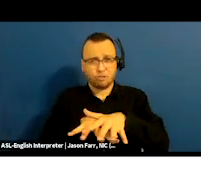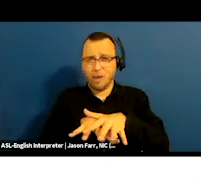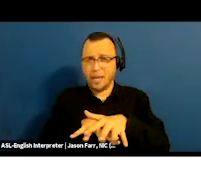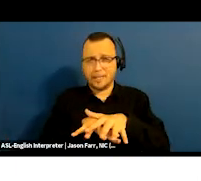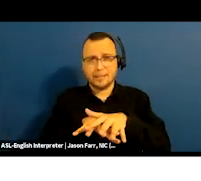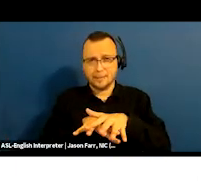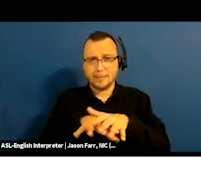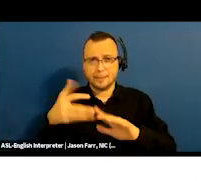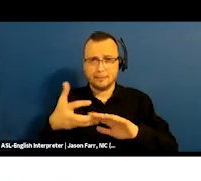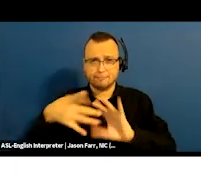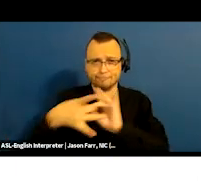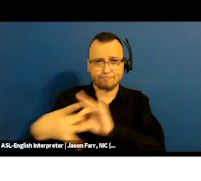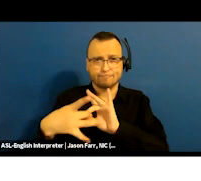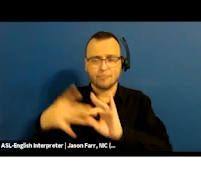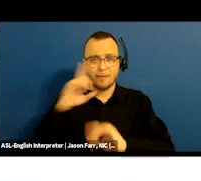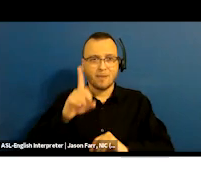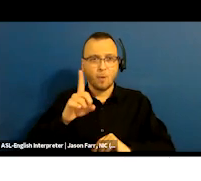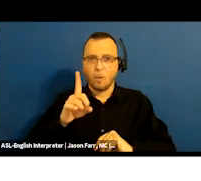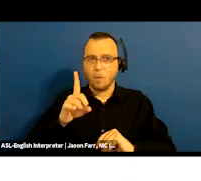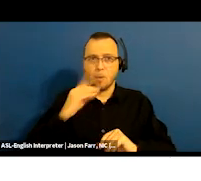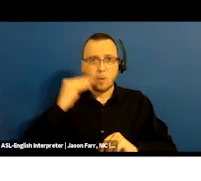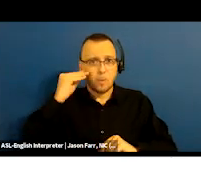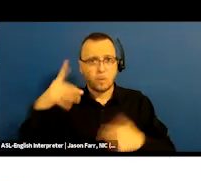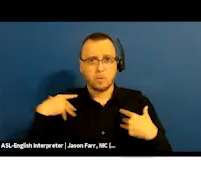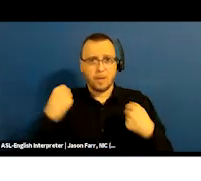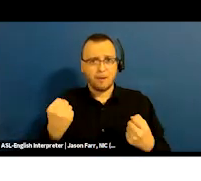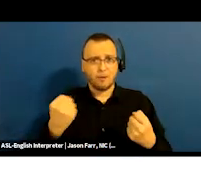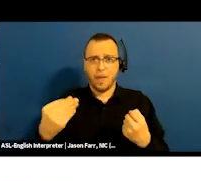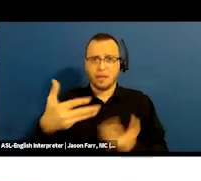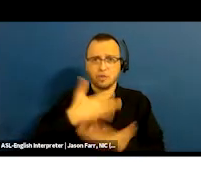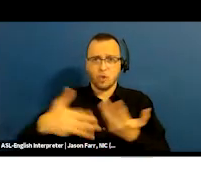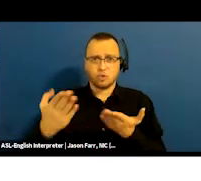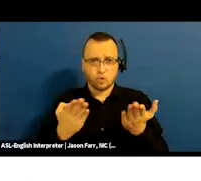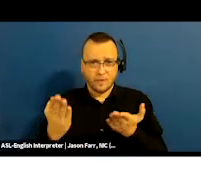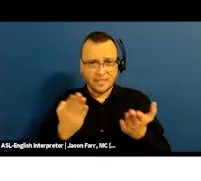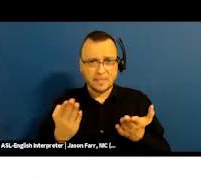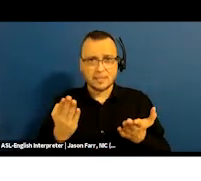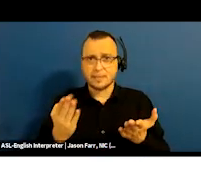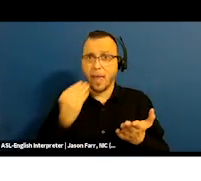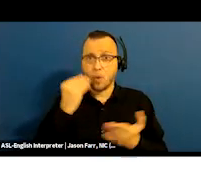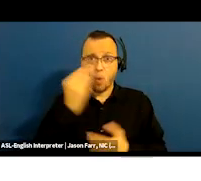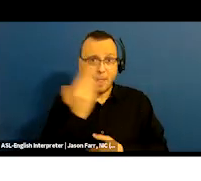which is one of the largest nonprofits has certainly the largest Hispanic blood nonprofit.